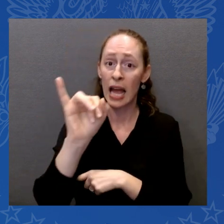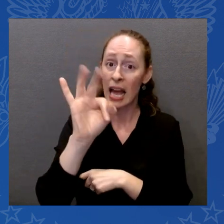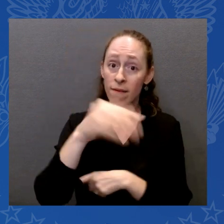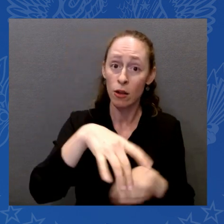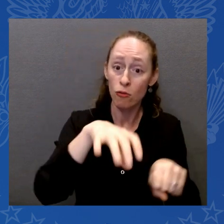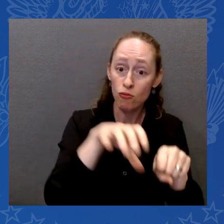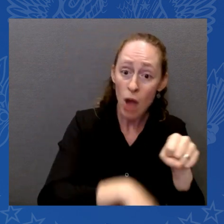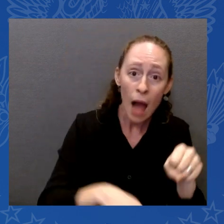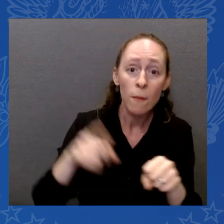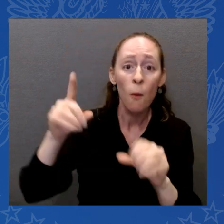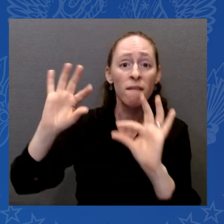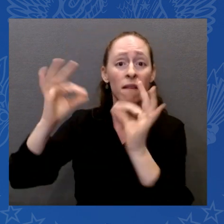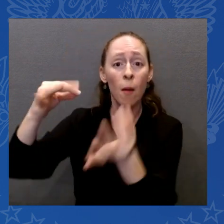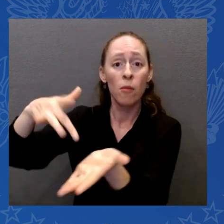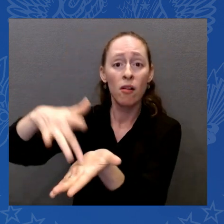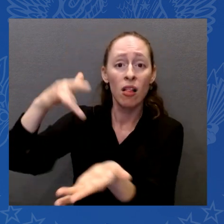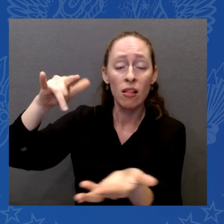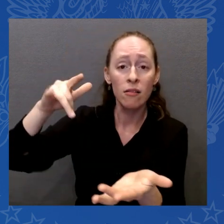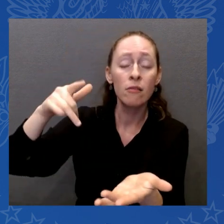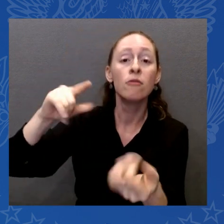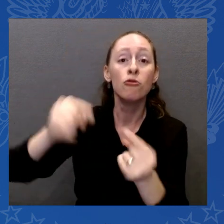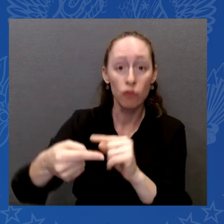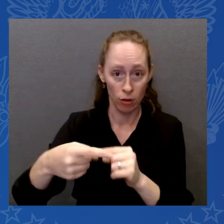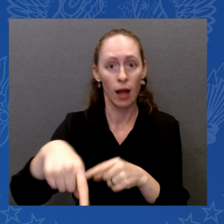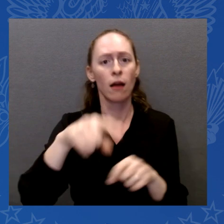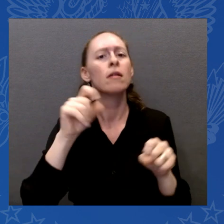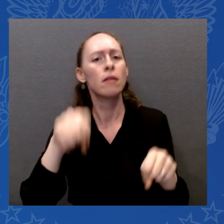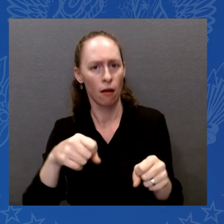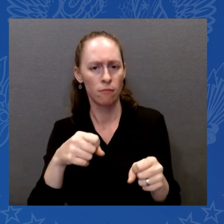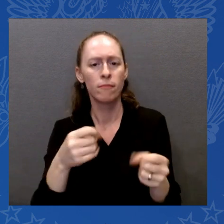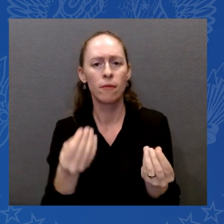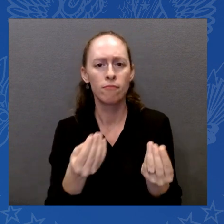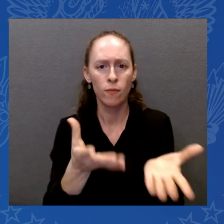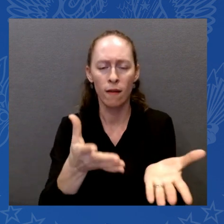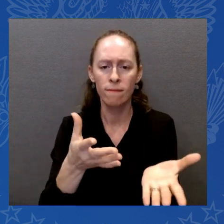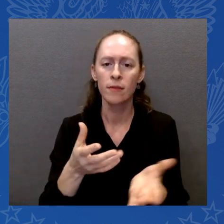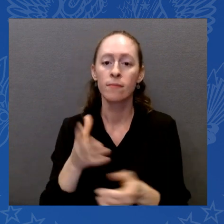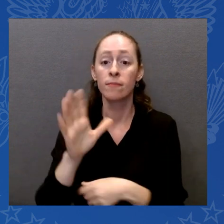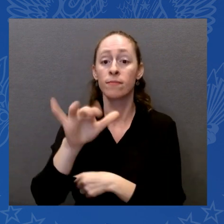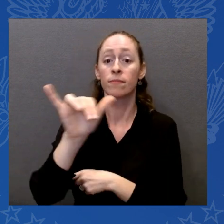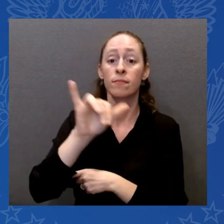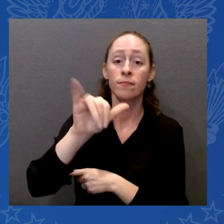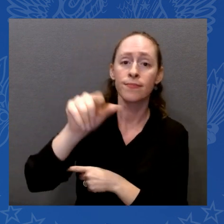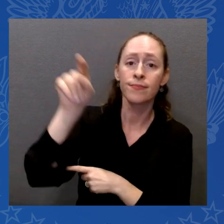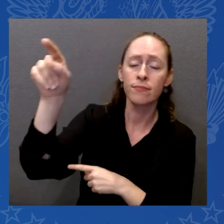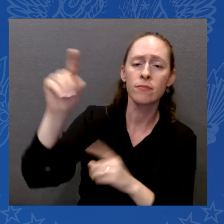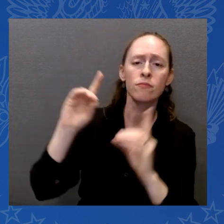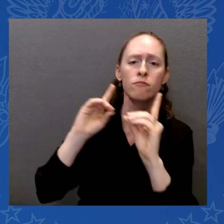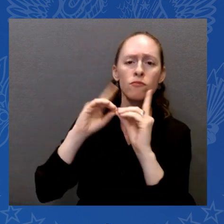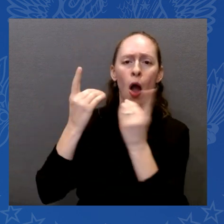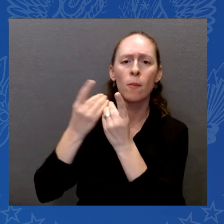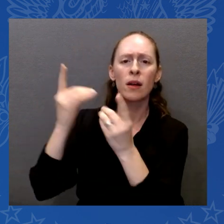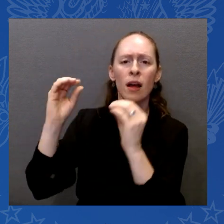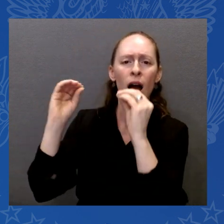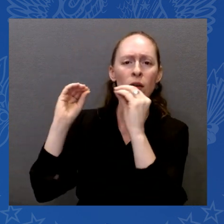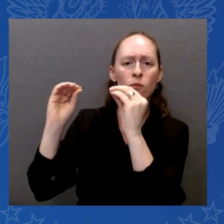includes the Department of Education, which is making clear that it is against the law under Title IX